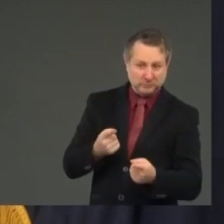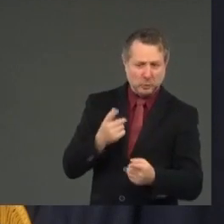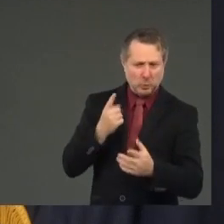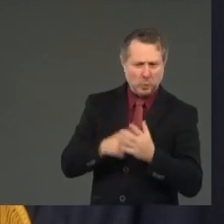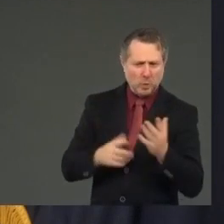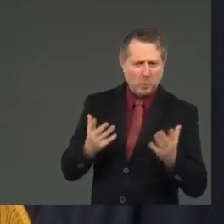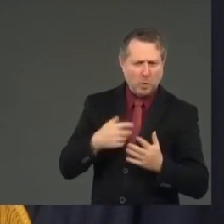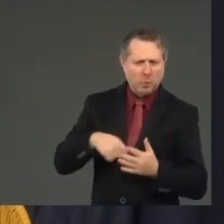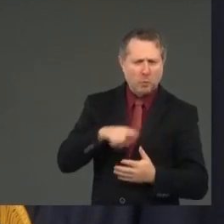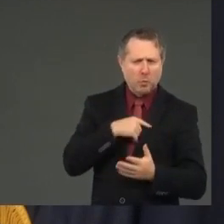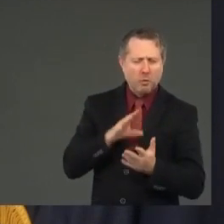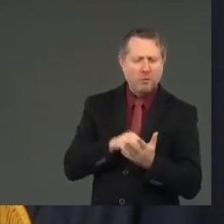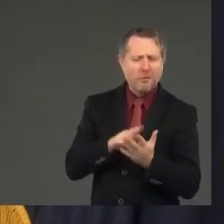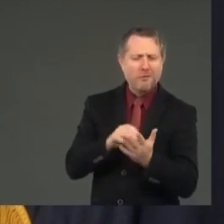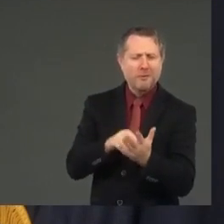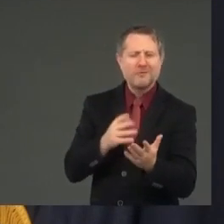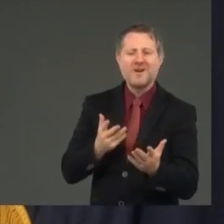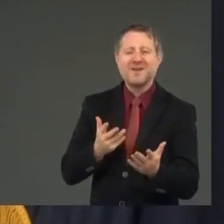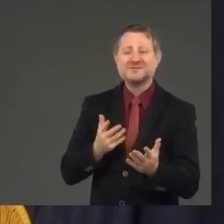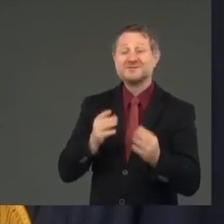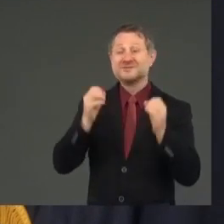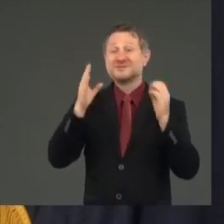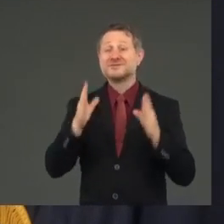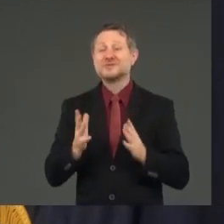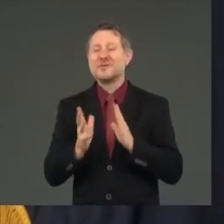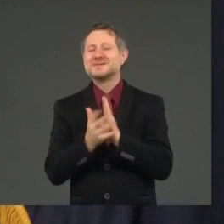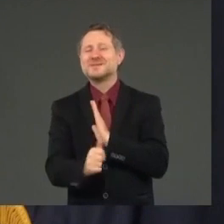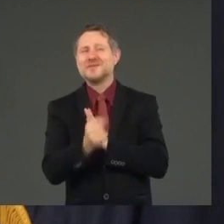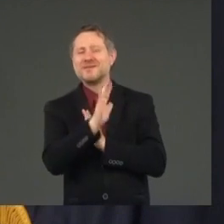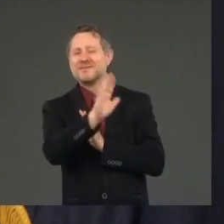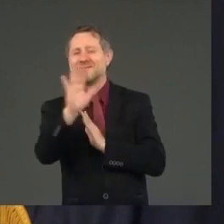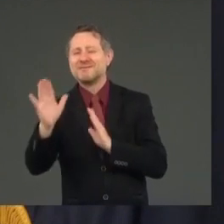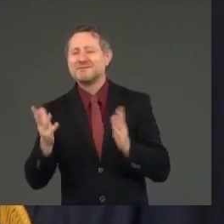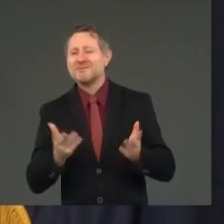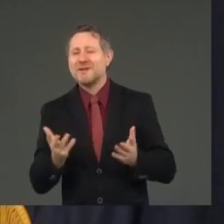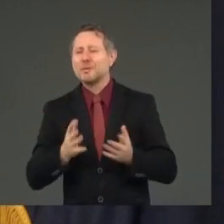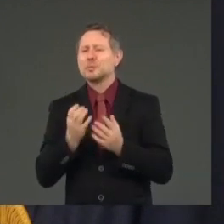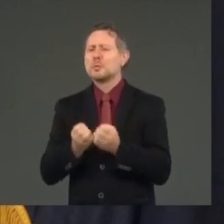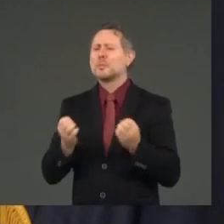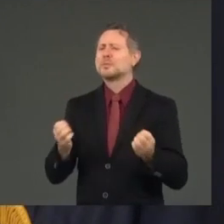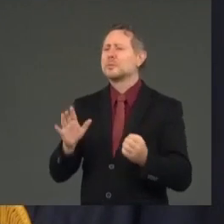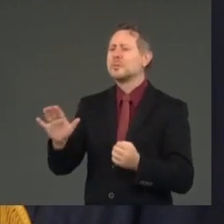BUT ON THIS -- WITH THIS ABRUPT